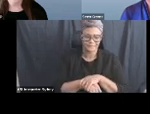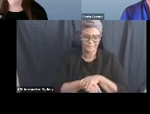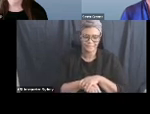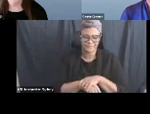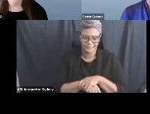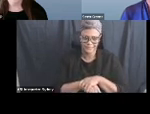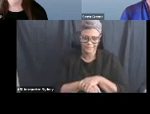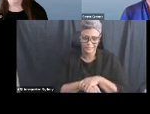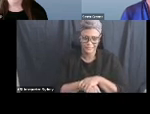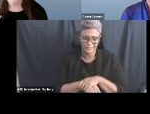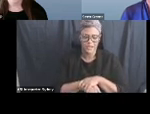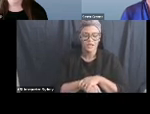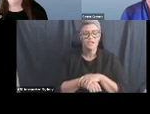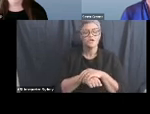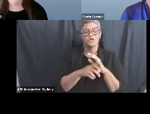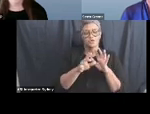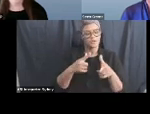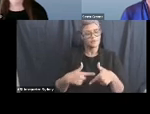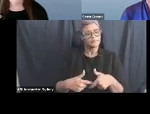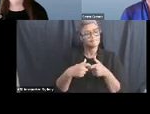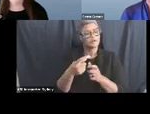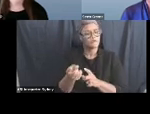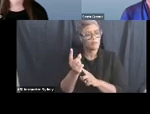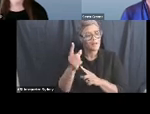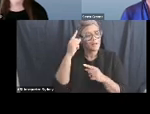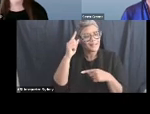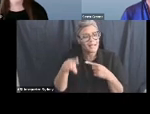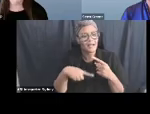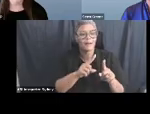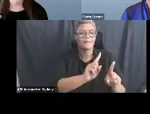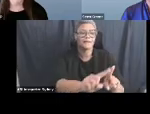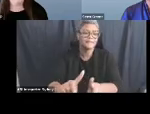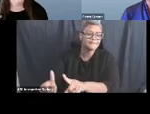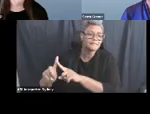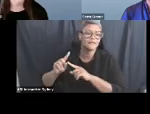about the different cultural experiences, ethnic experiences, and national experiences that come